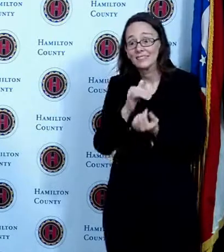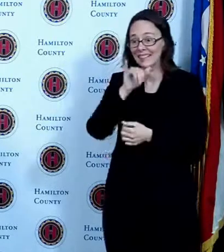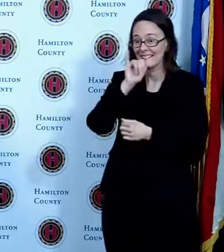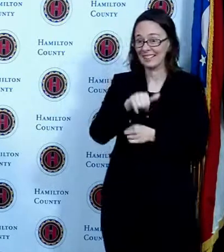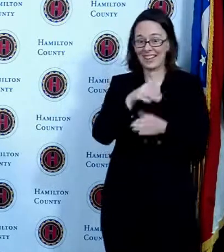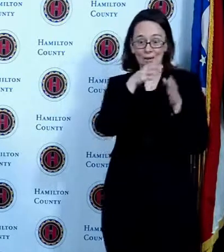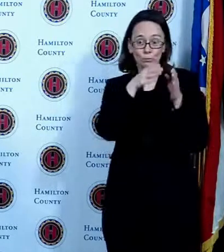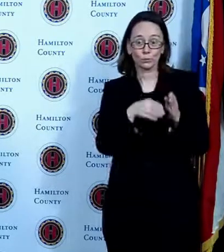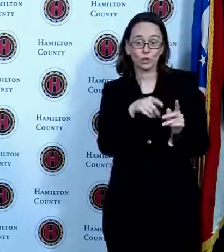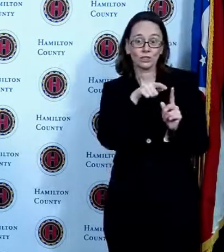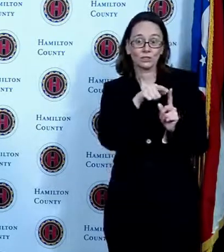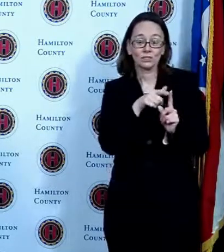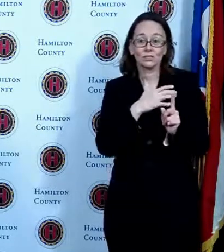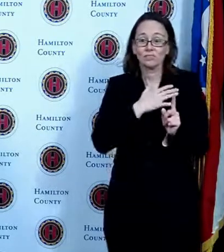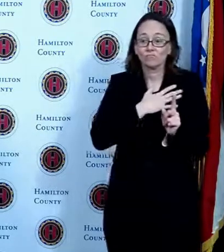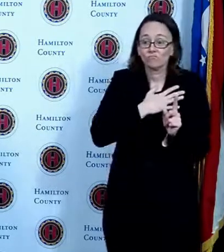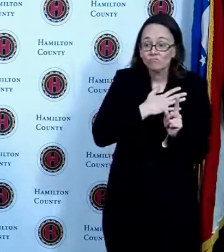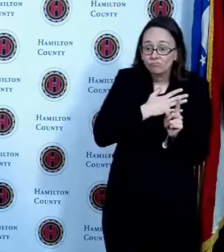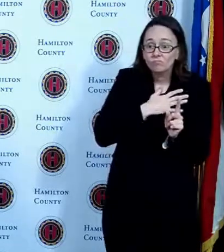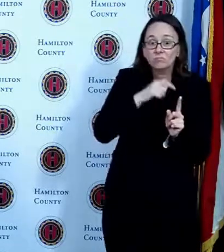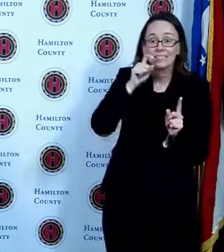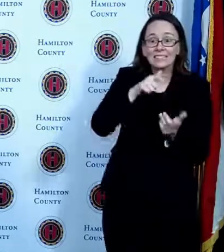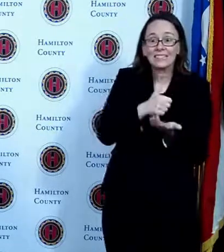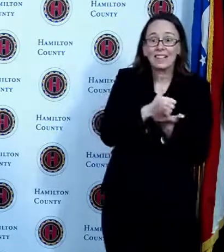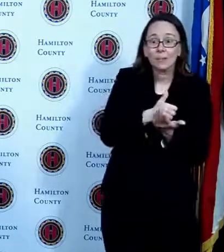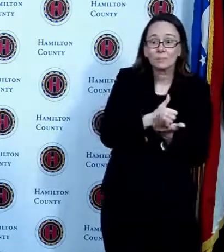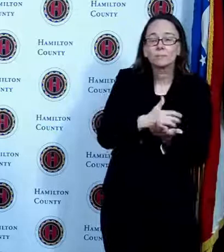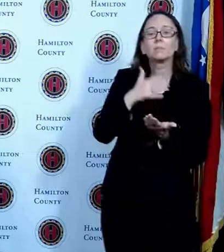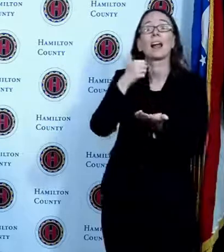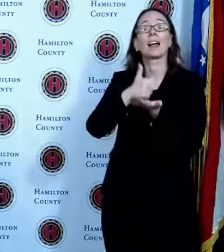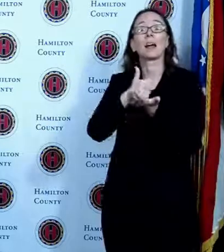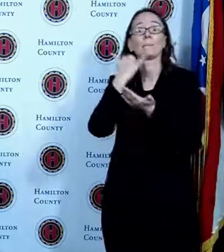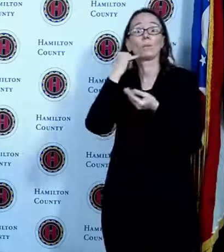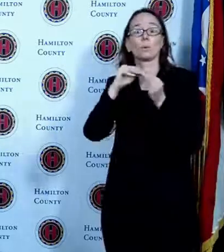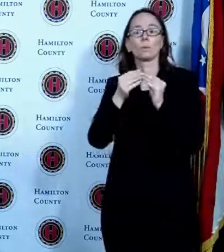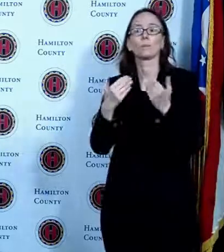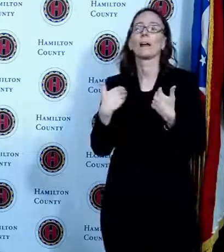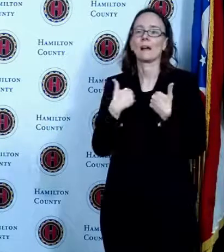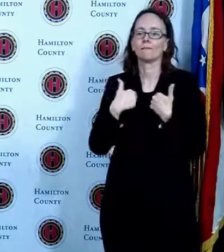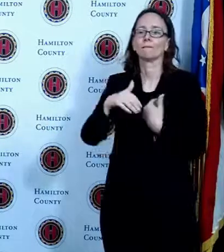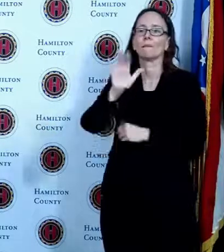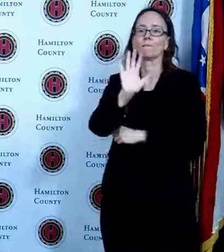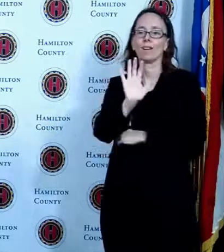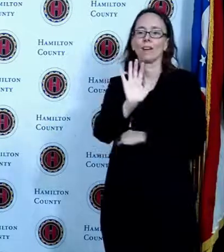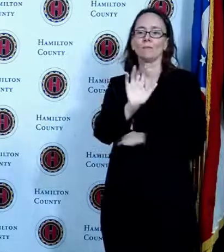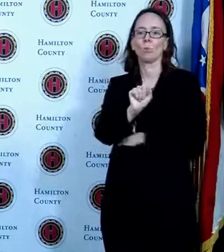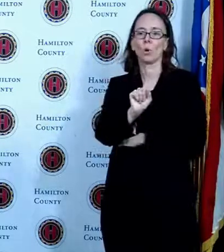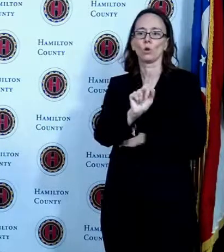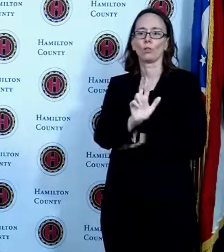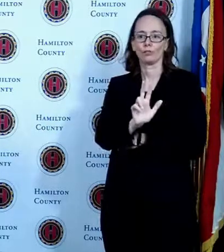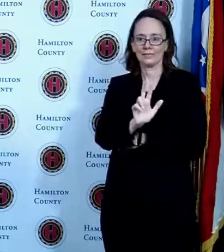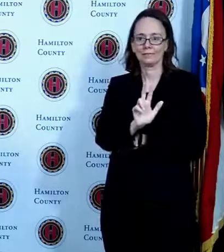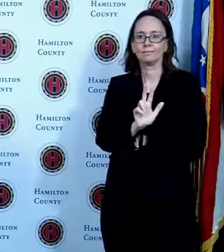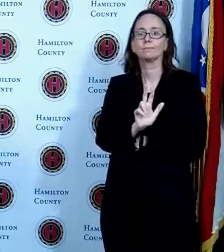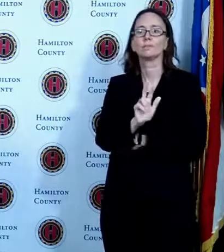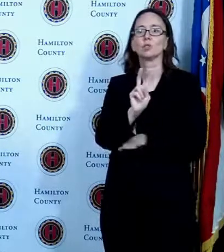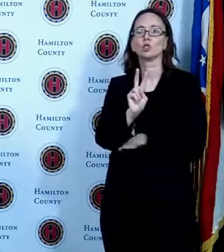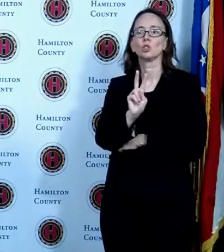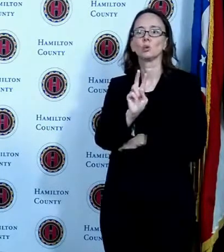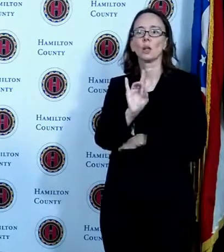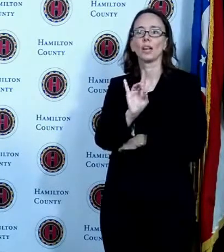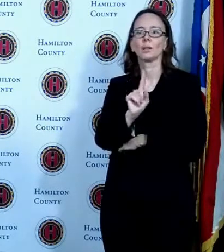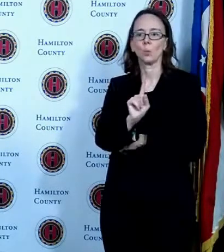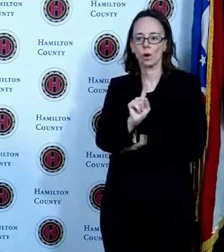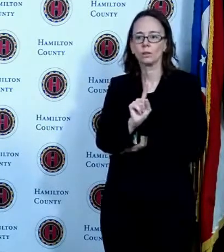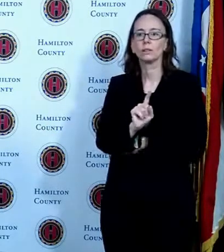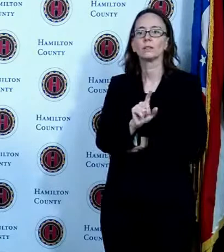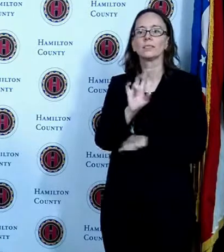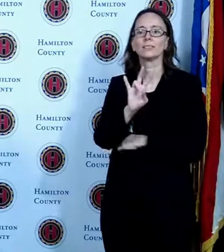number it is 513-281-7880 please it's 24/7